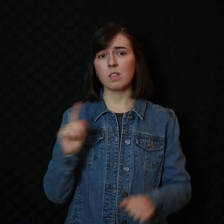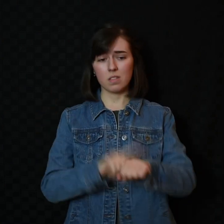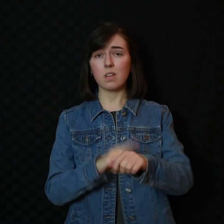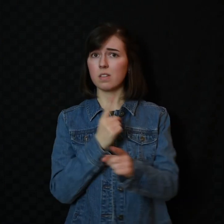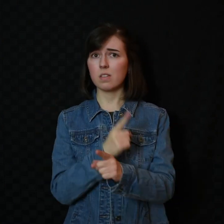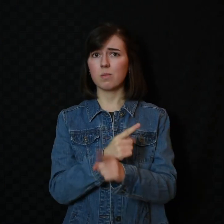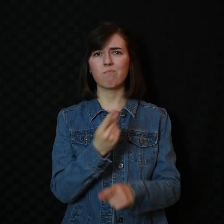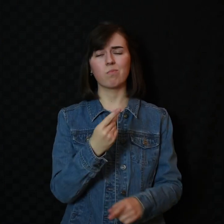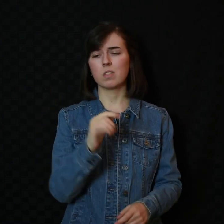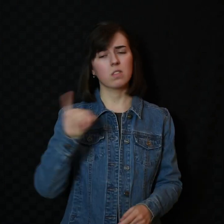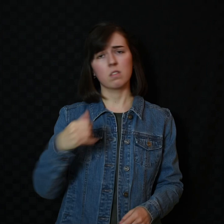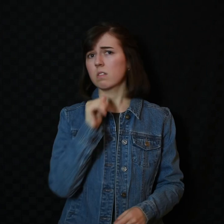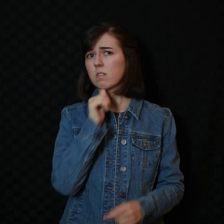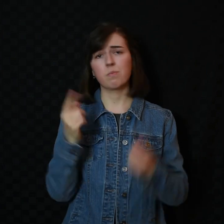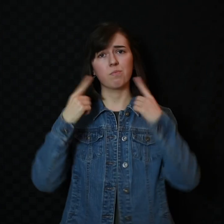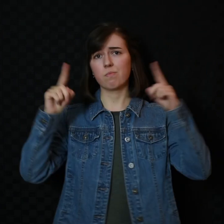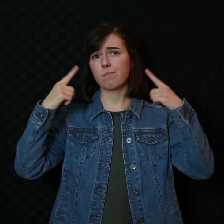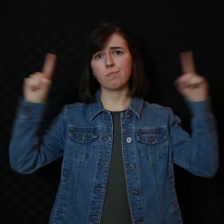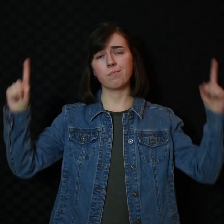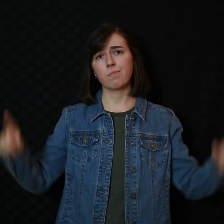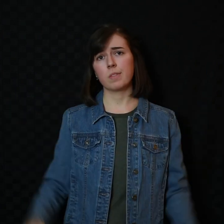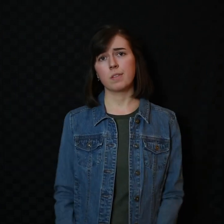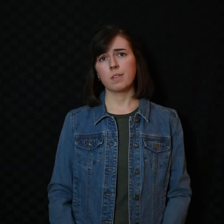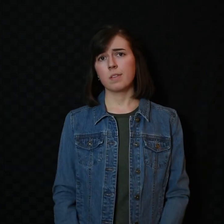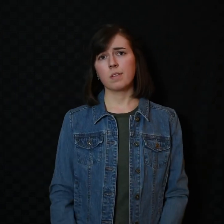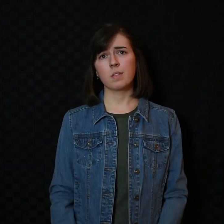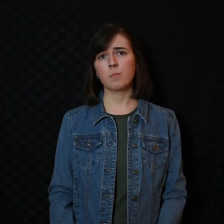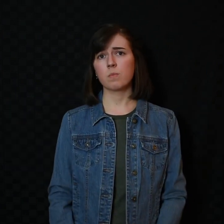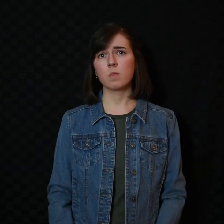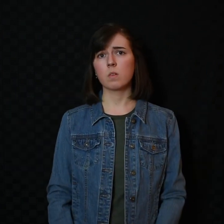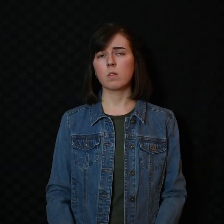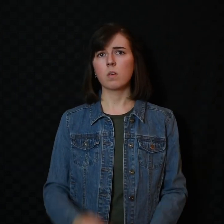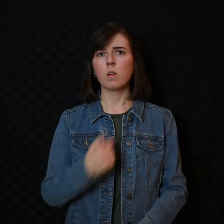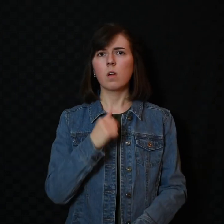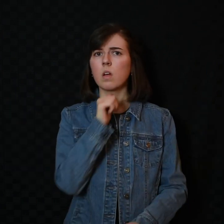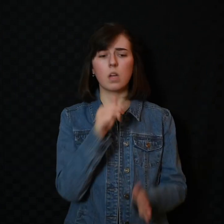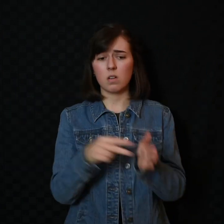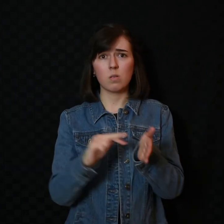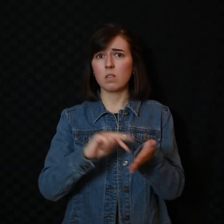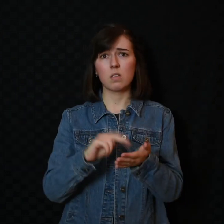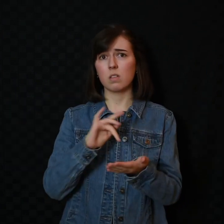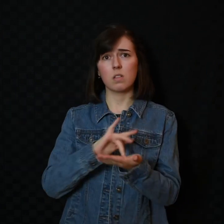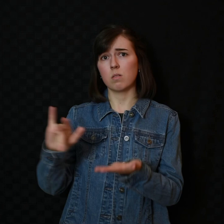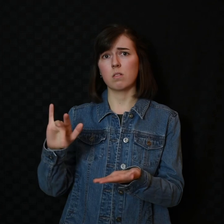Time right, we just not success I not mean rude